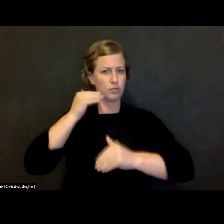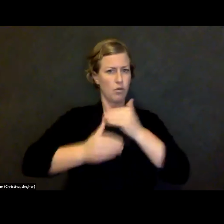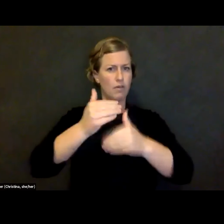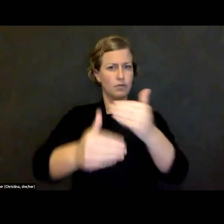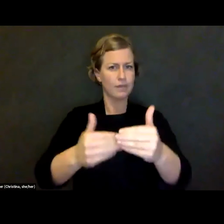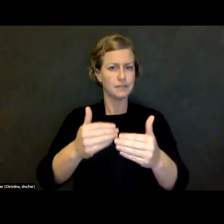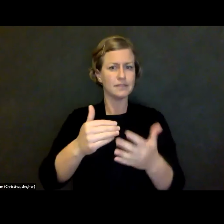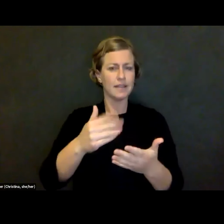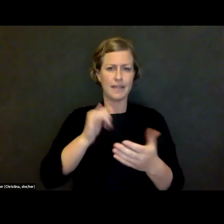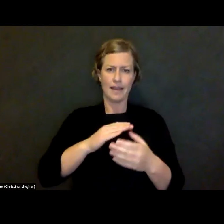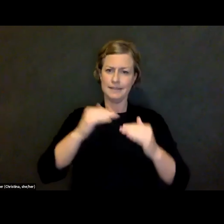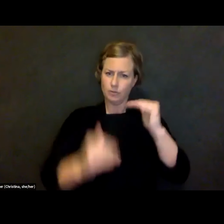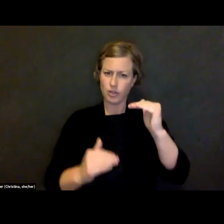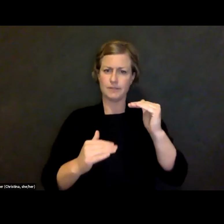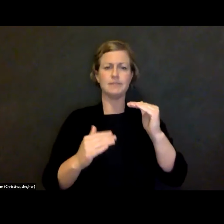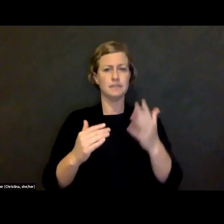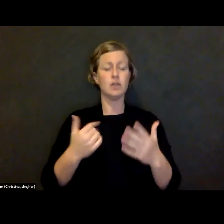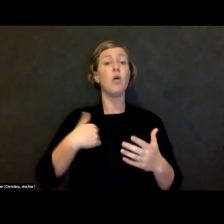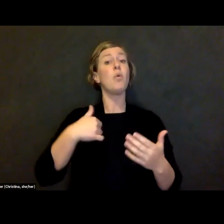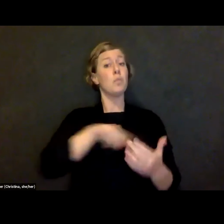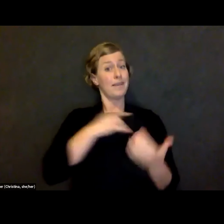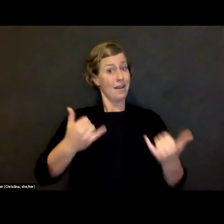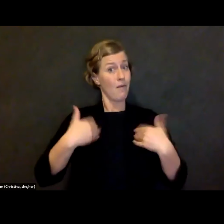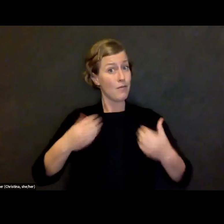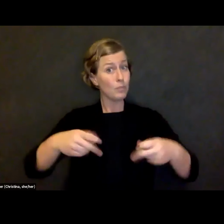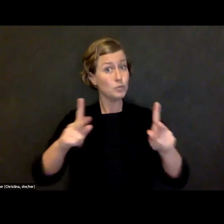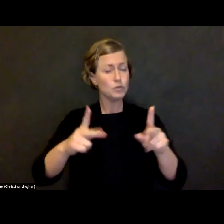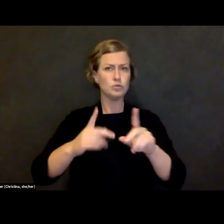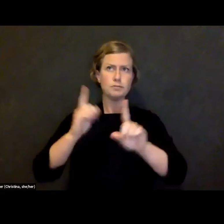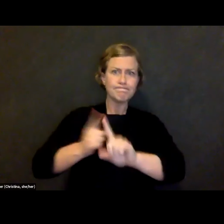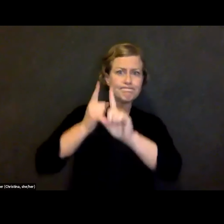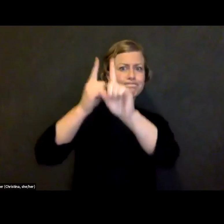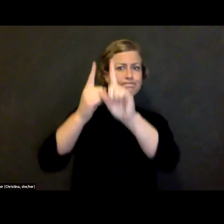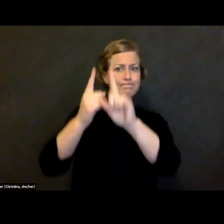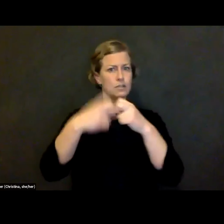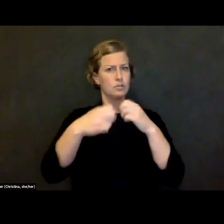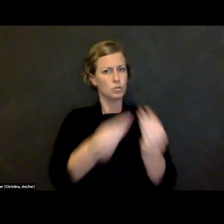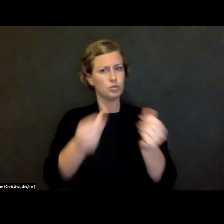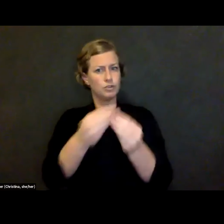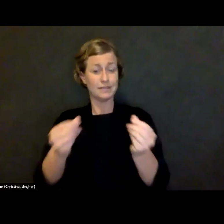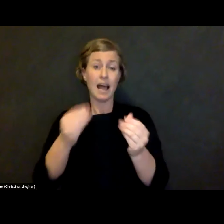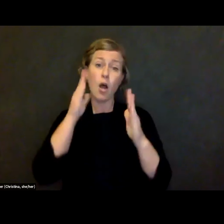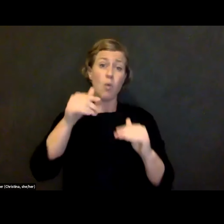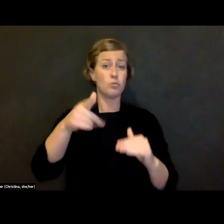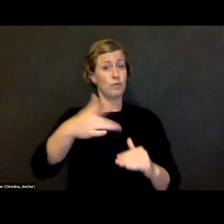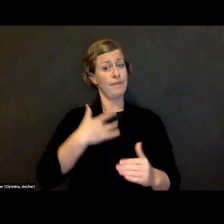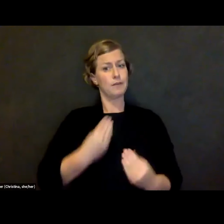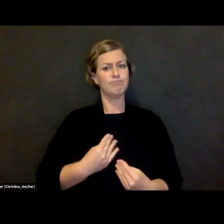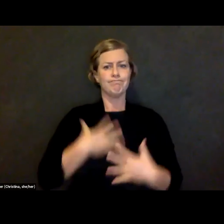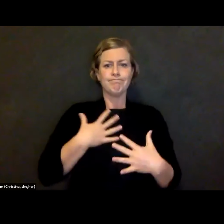locally and nationally is to